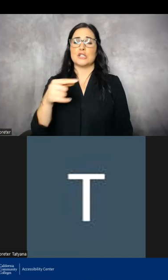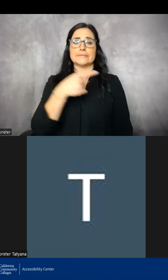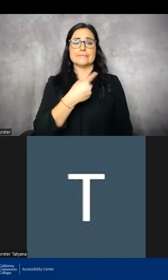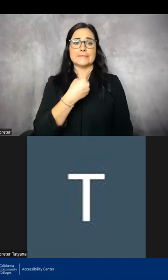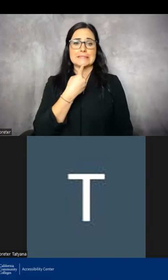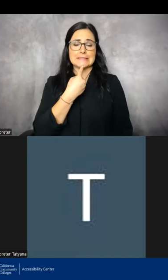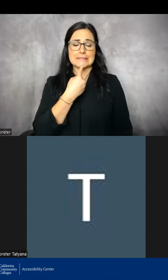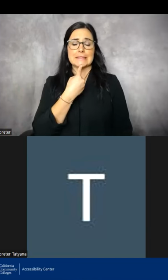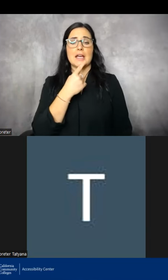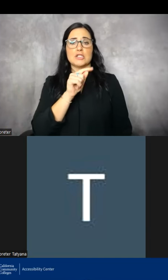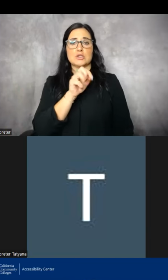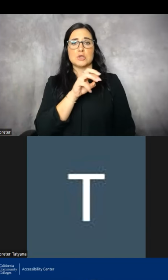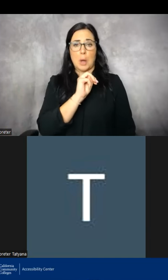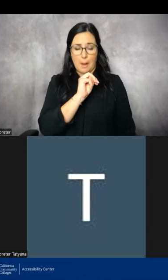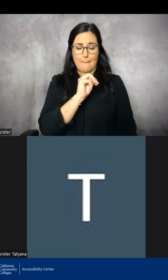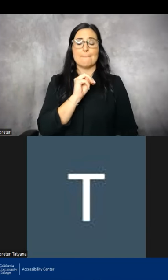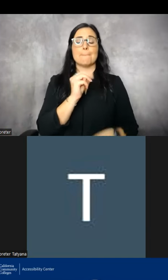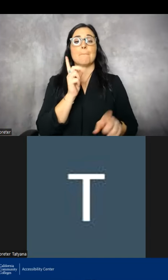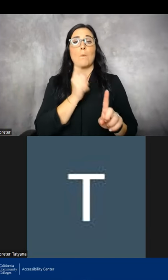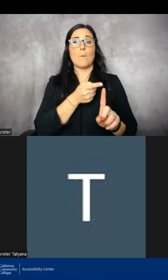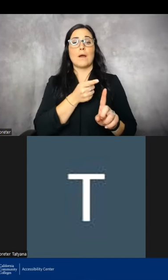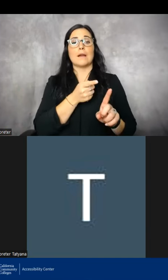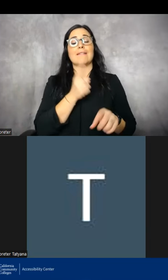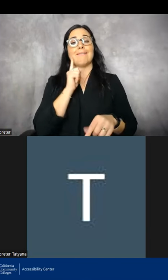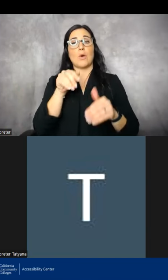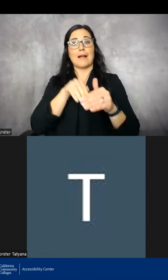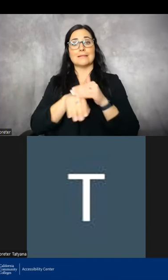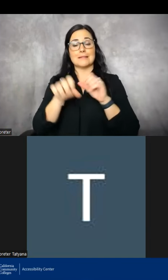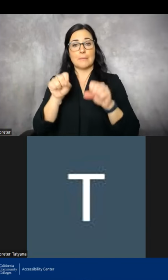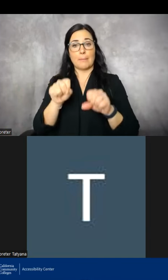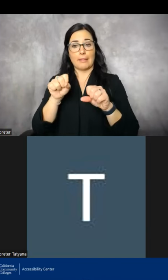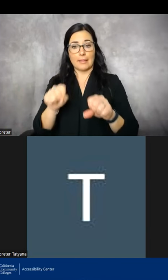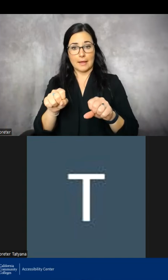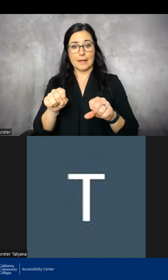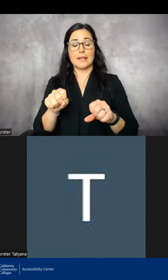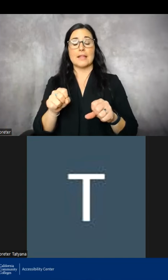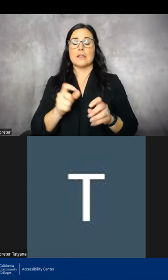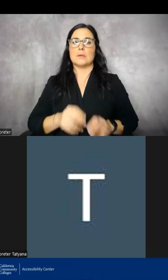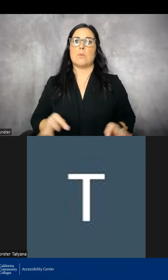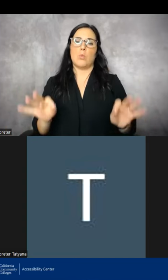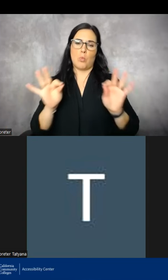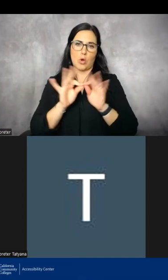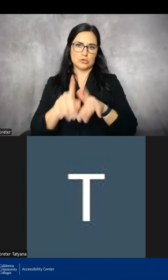for accessible keeps, it's very important to study the context.